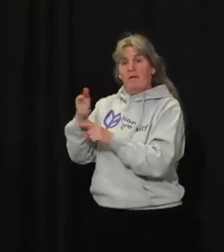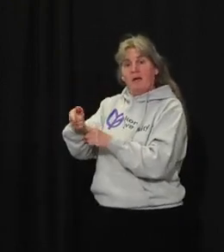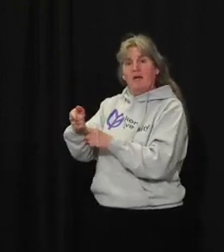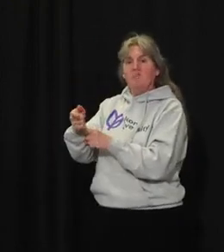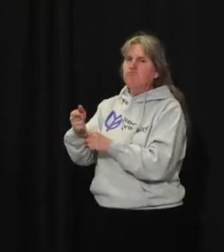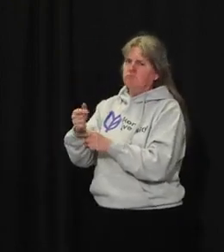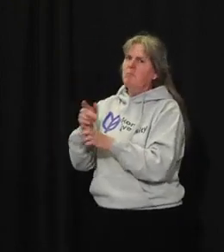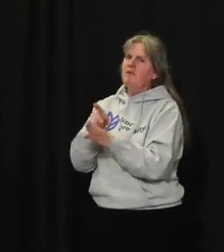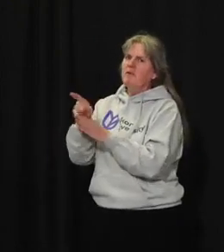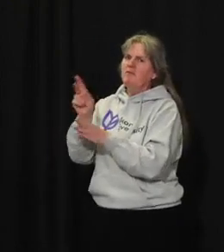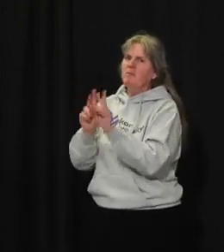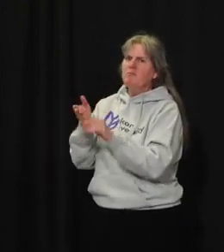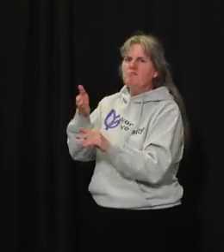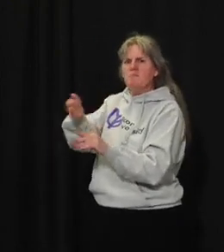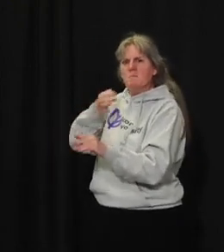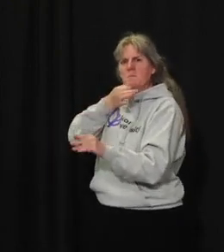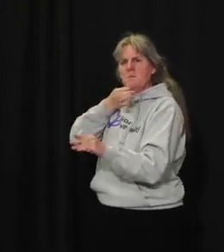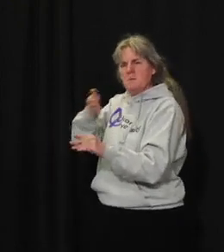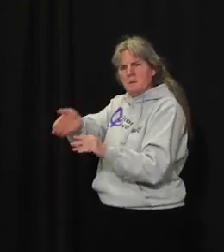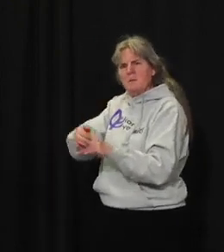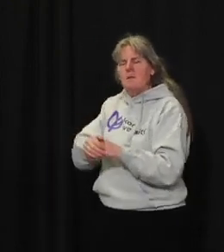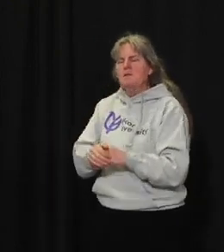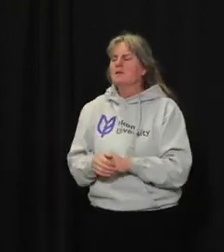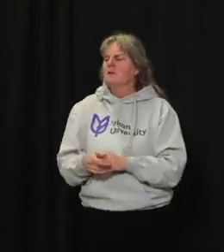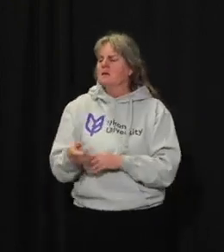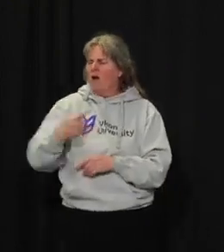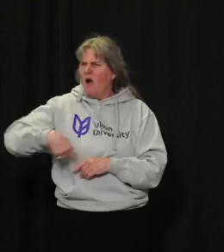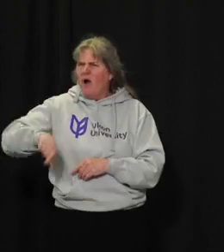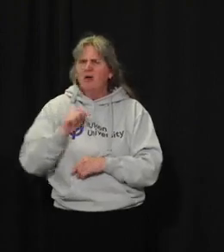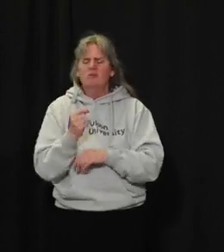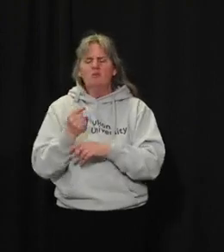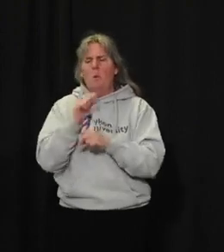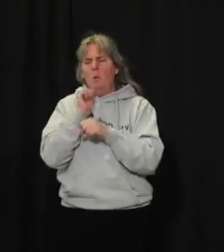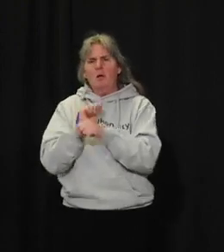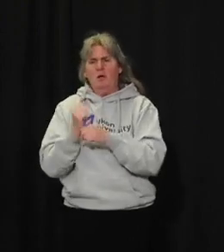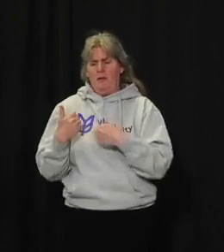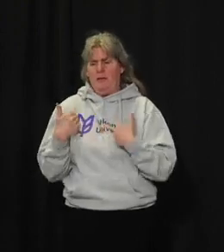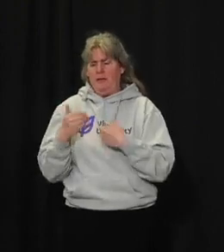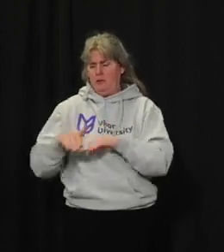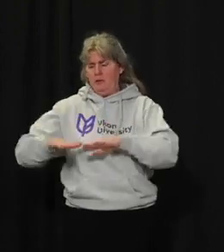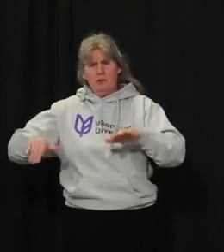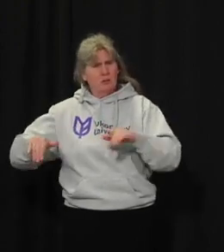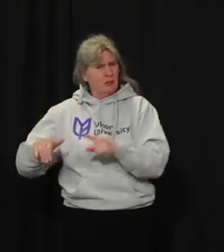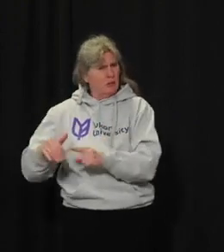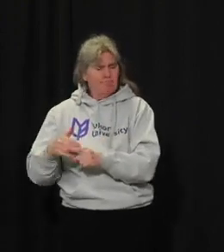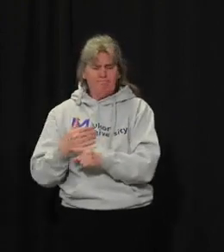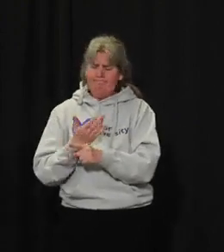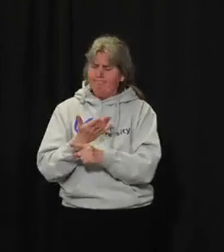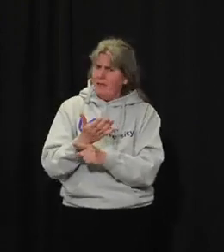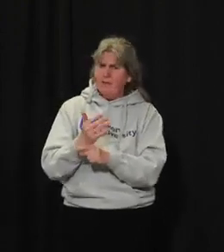These people are professionals. Early childhood educators, childcare workers, and all of the people who dedicate